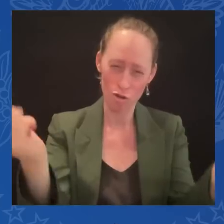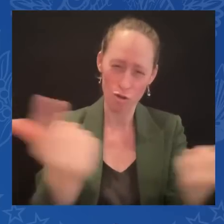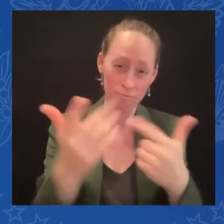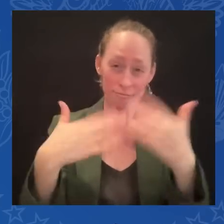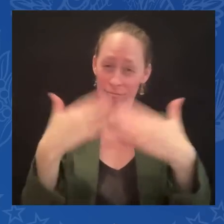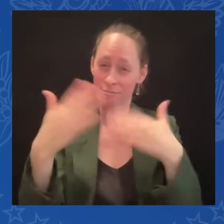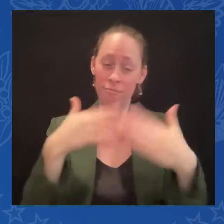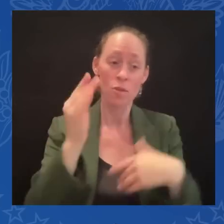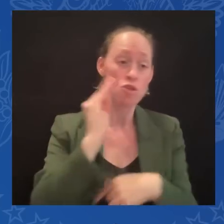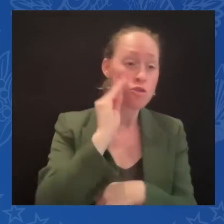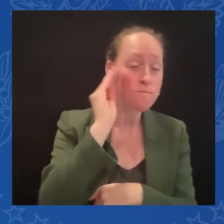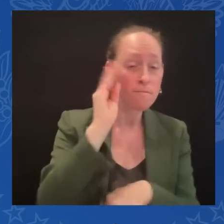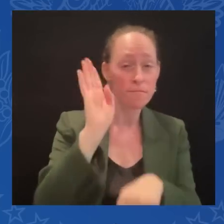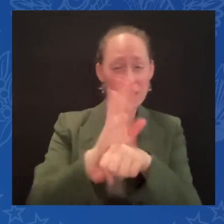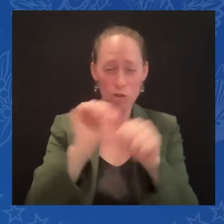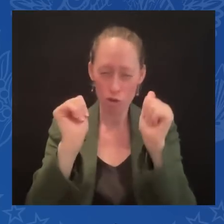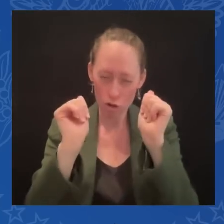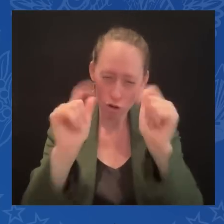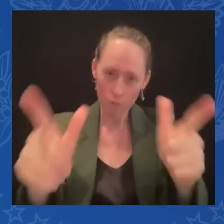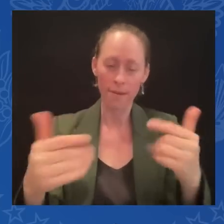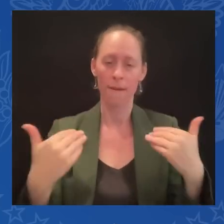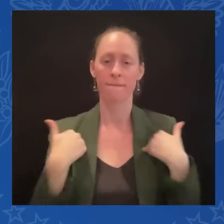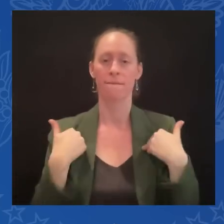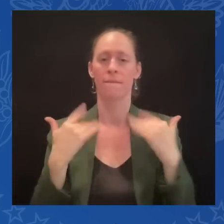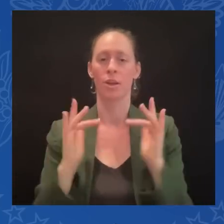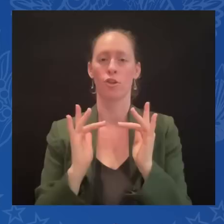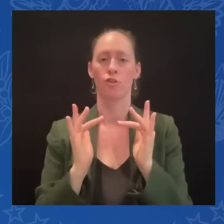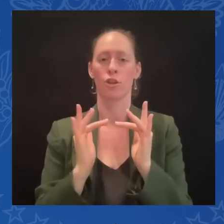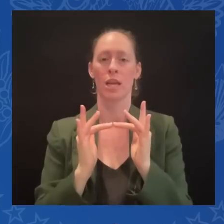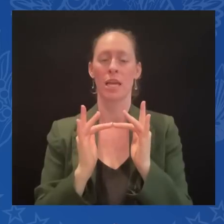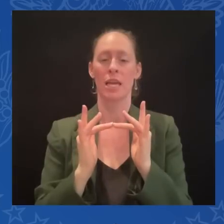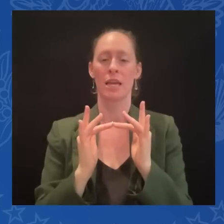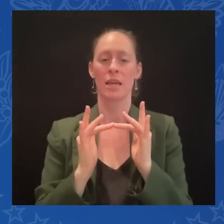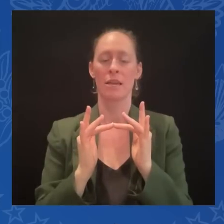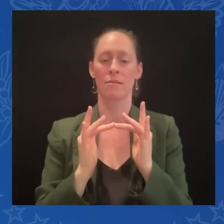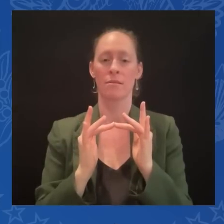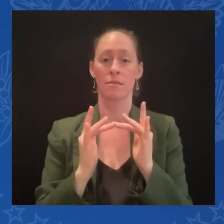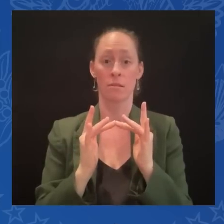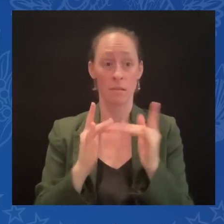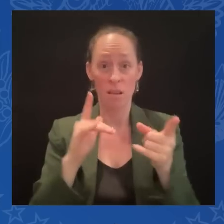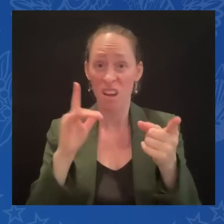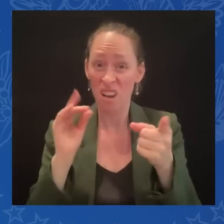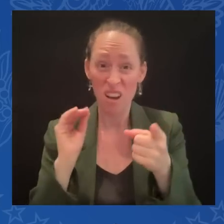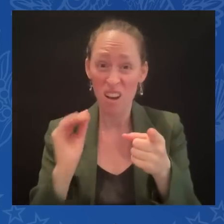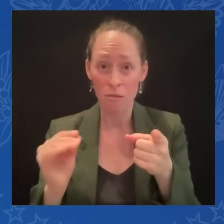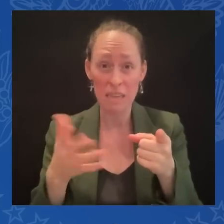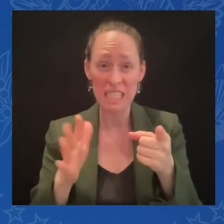that doesn't have reliable high-speed Internet. Thanks to Jim Clyburn's Affordable Connectivity Program